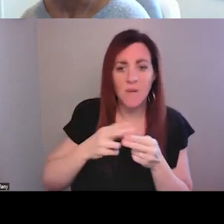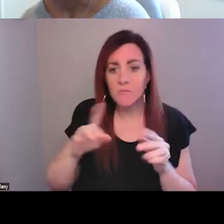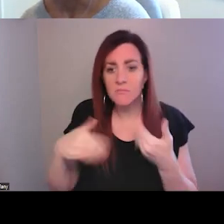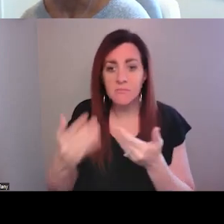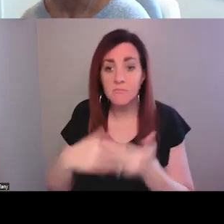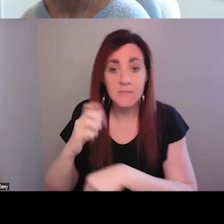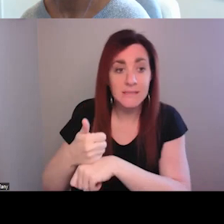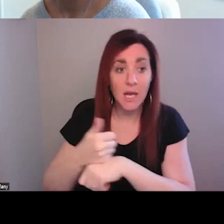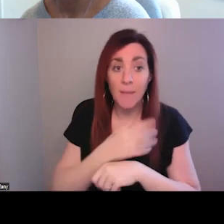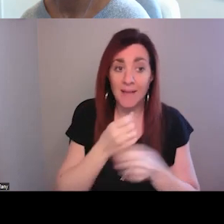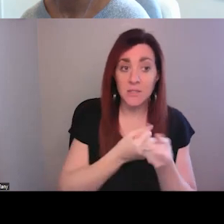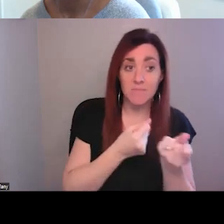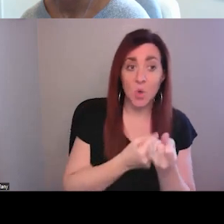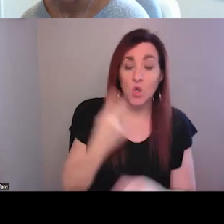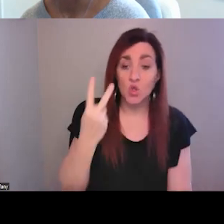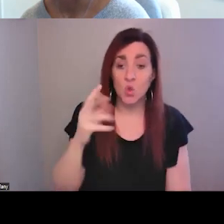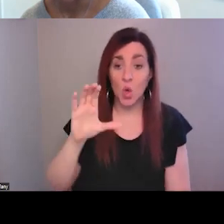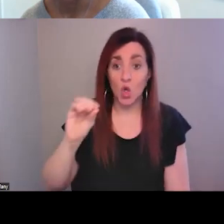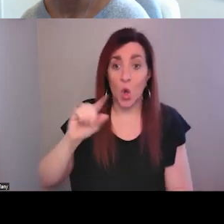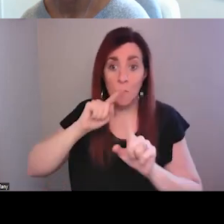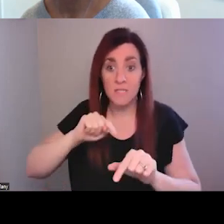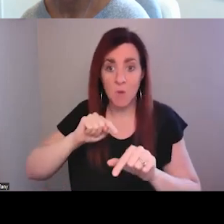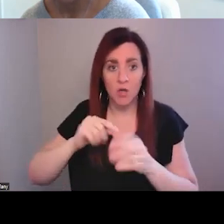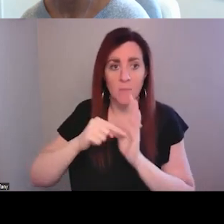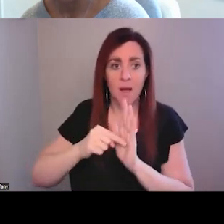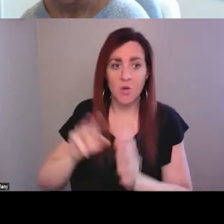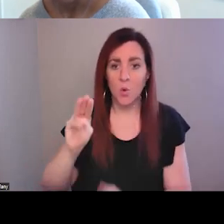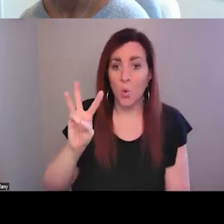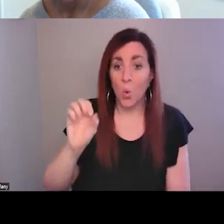TWO CORESPONDER MODELS IN WAKE COUNTY AND MECKLENBURG. THAT IS